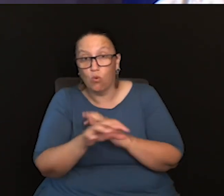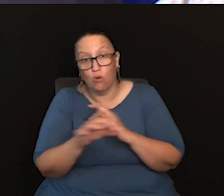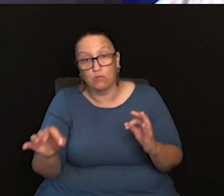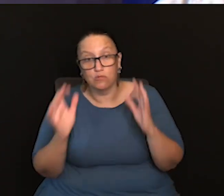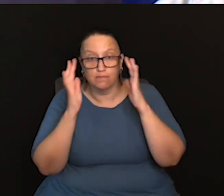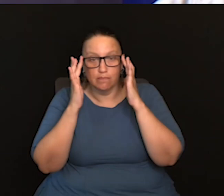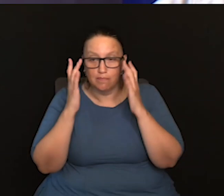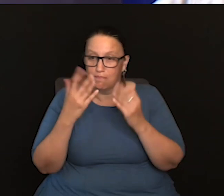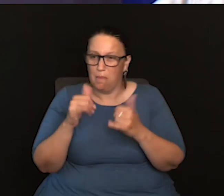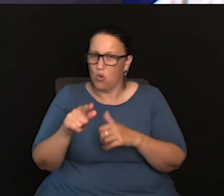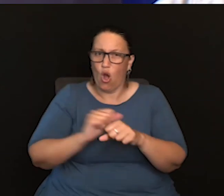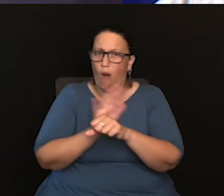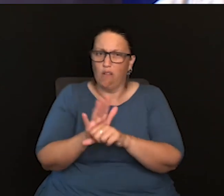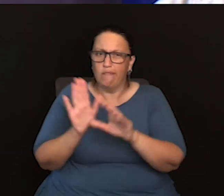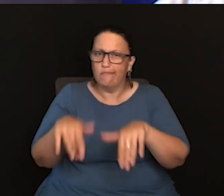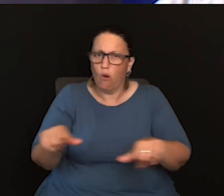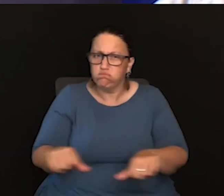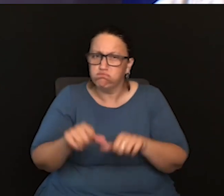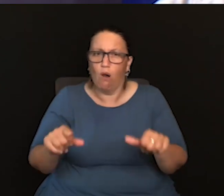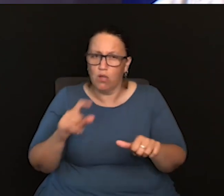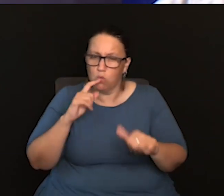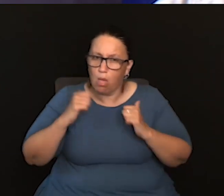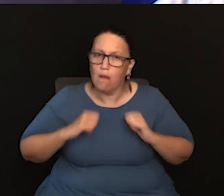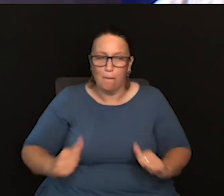for someone diagnosed with COVID-19 infection.